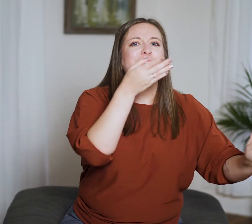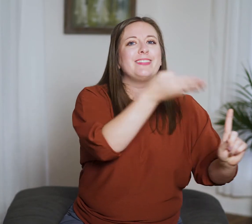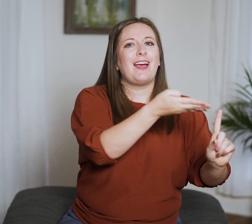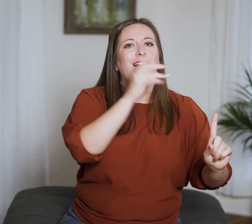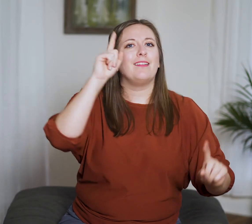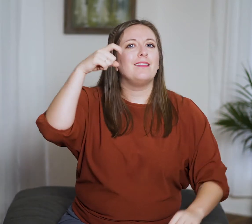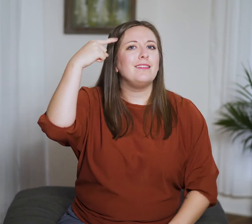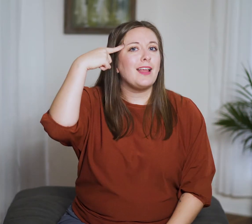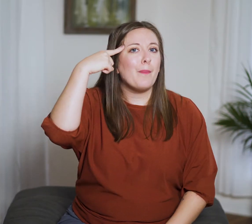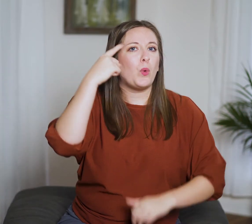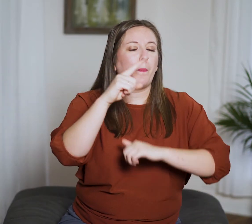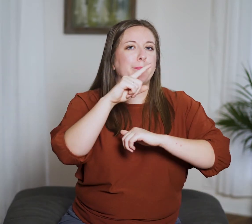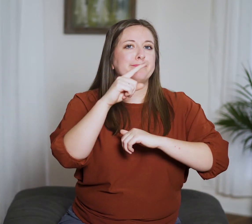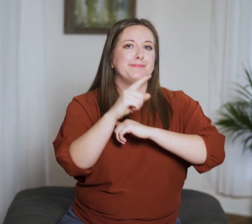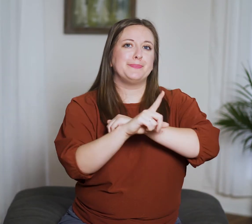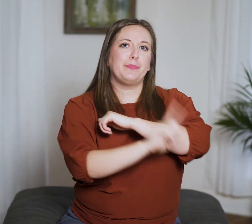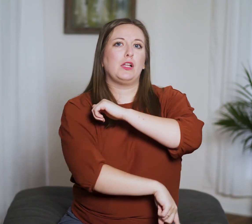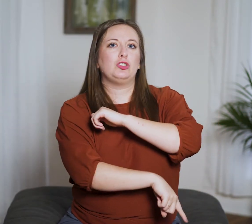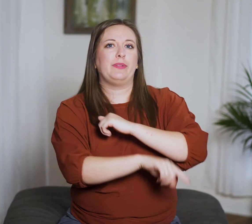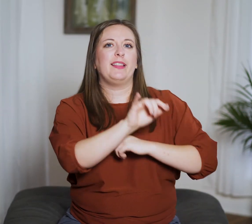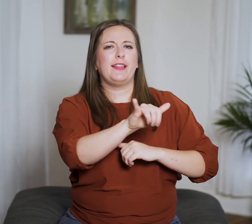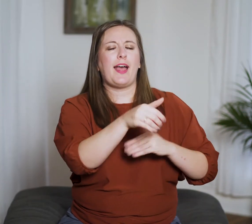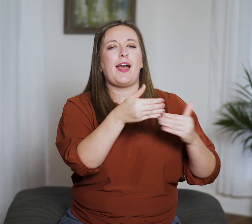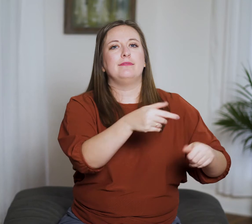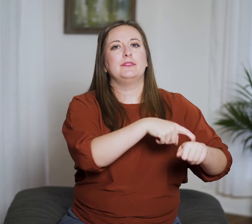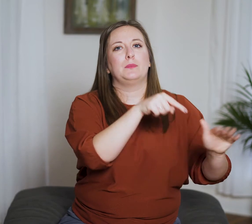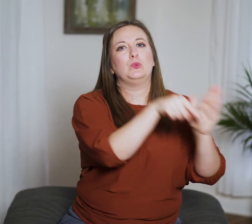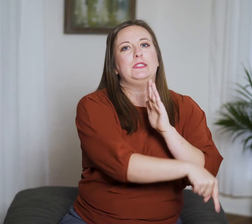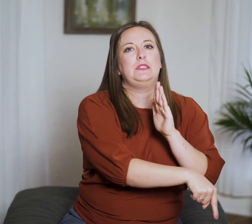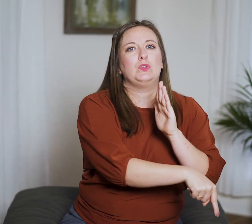So there is, in fact, a time to kill, but capital punishment